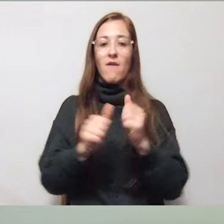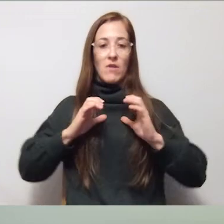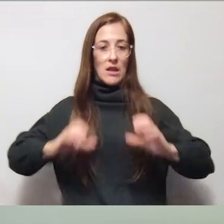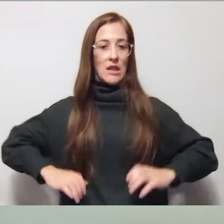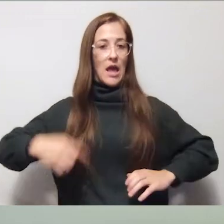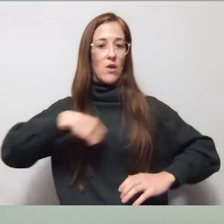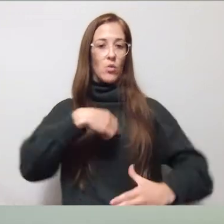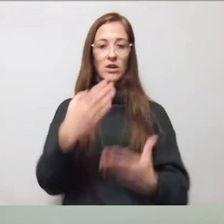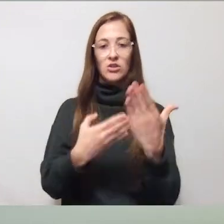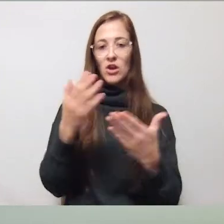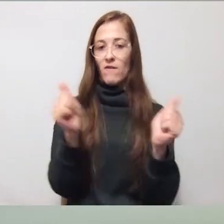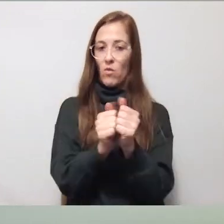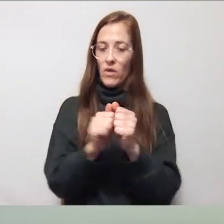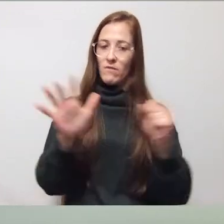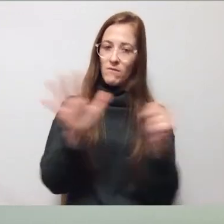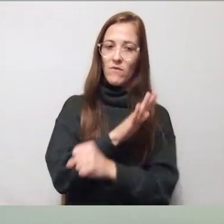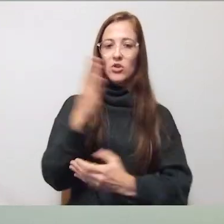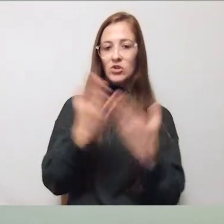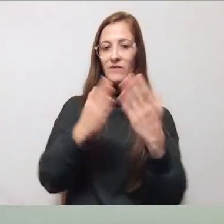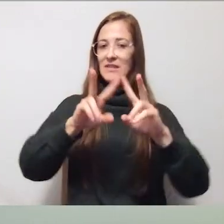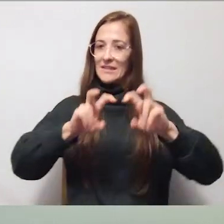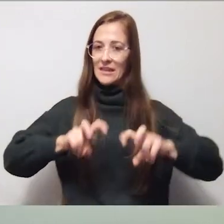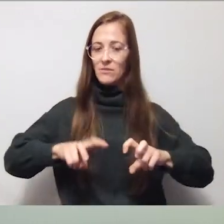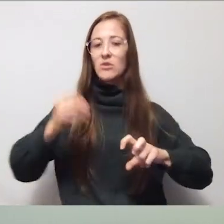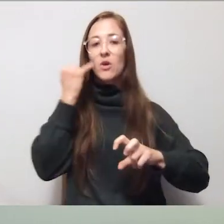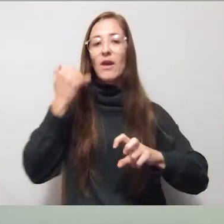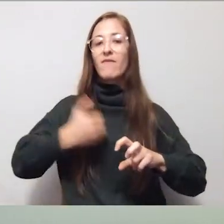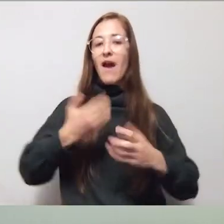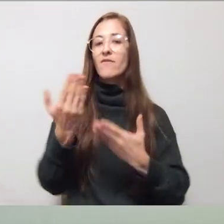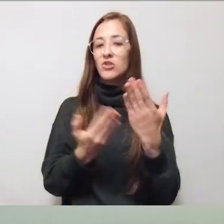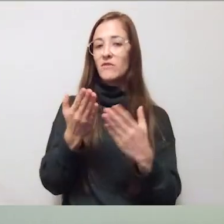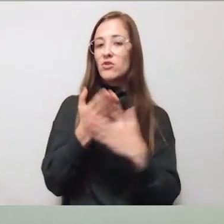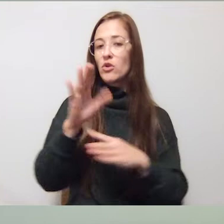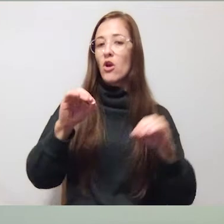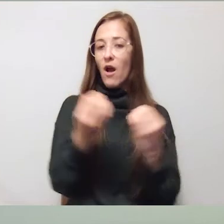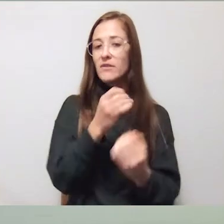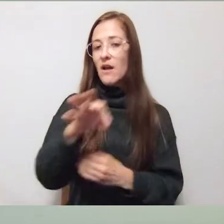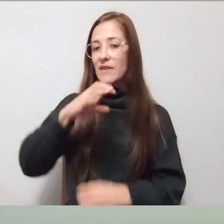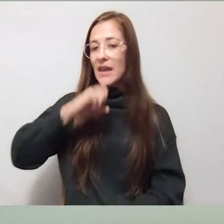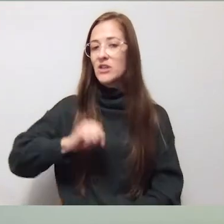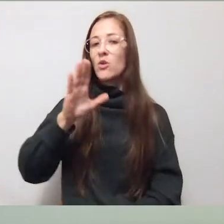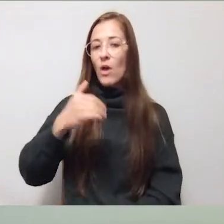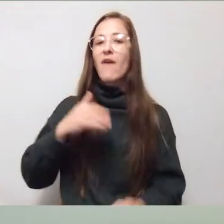that gets a comprehensive services assessment. So if you receive a service through your office for the aging, you will get a comprehensive service assessment